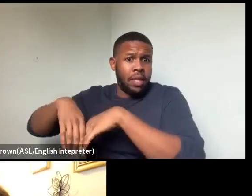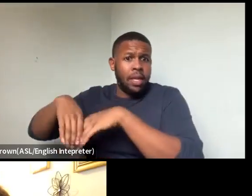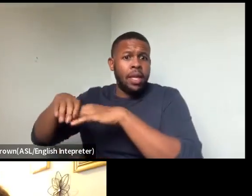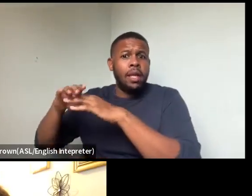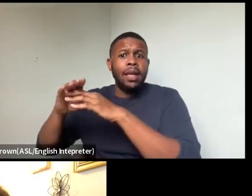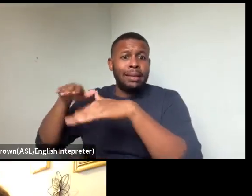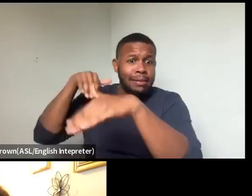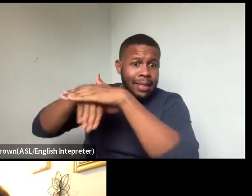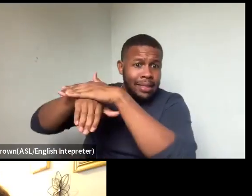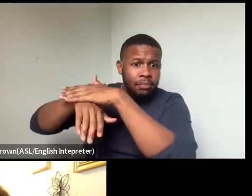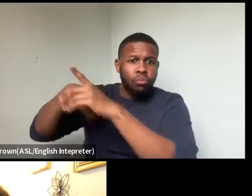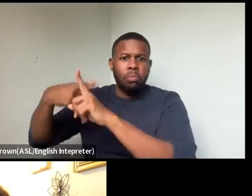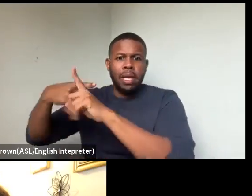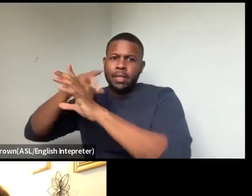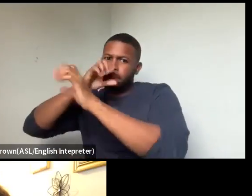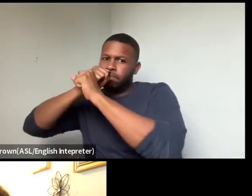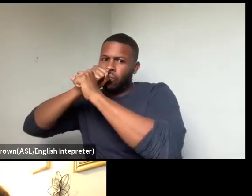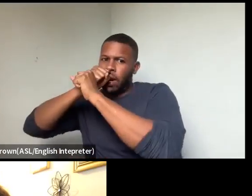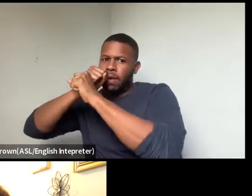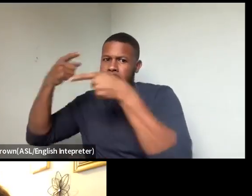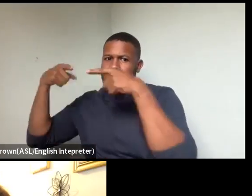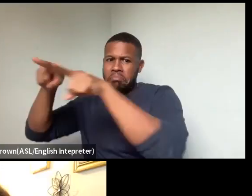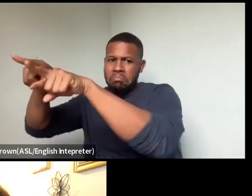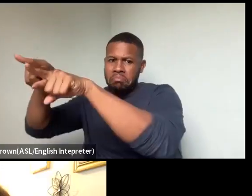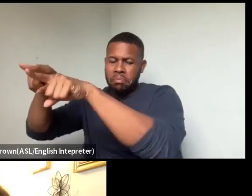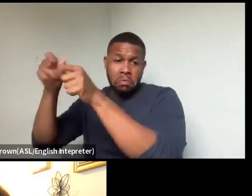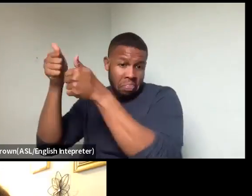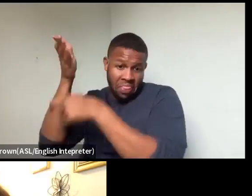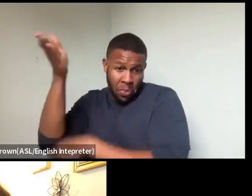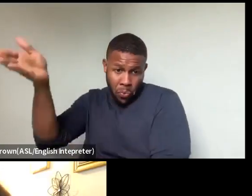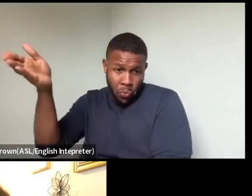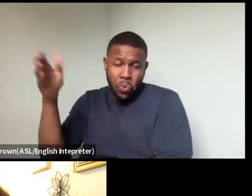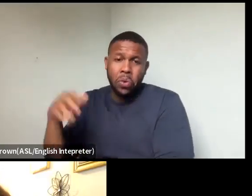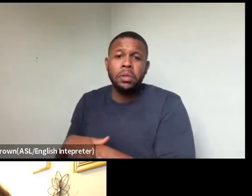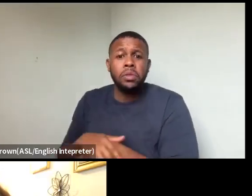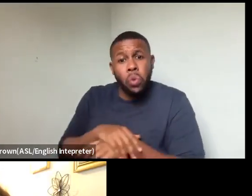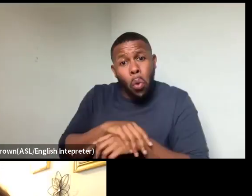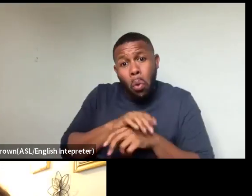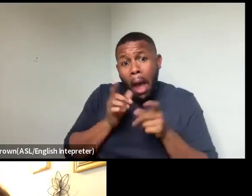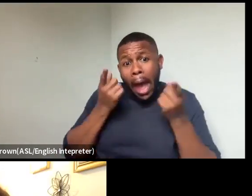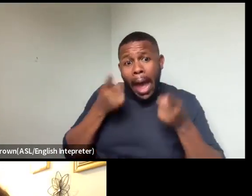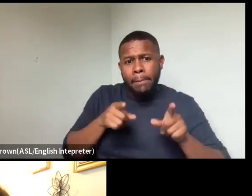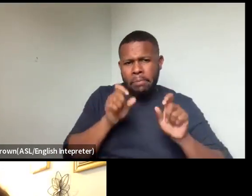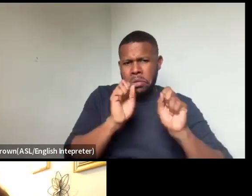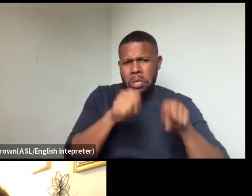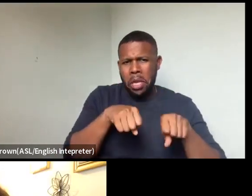there were a couple of the examples that I talked about, the Delaware library system.